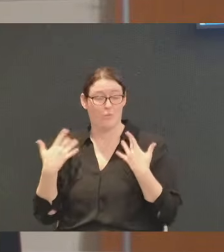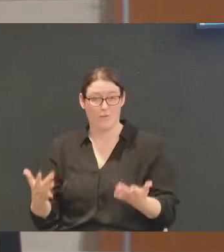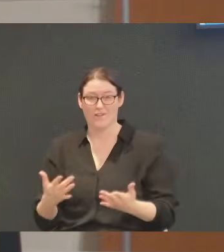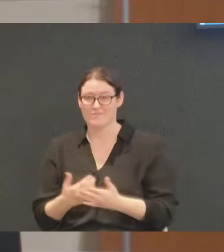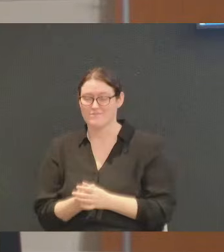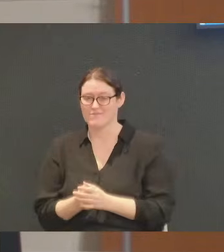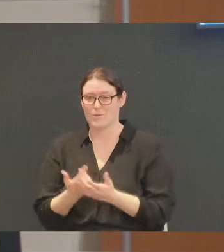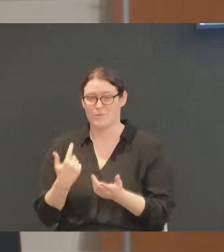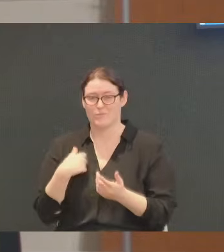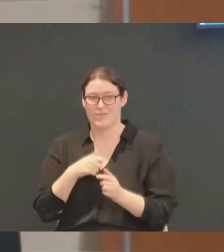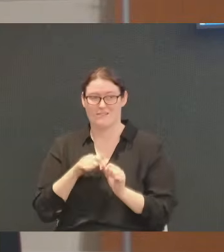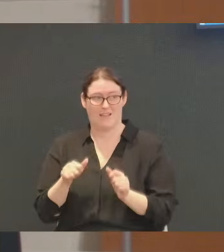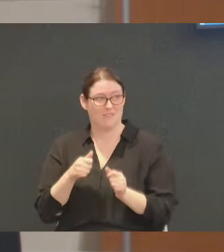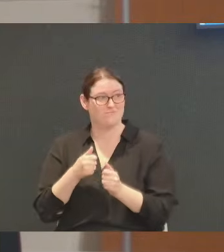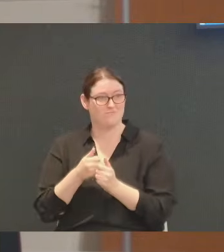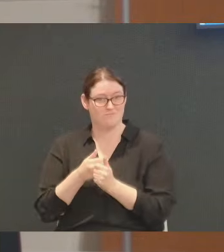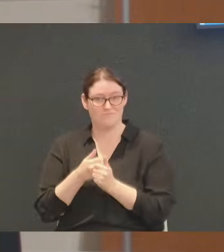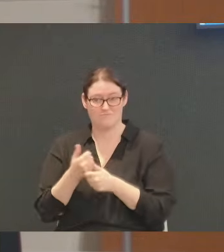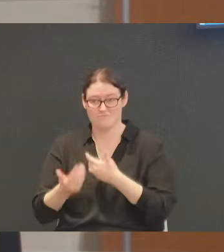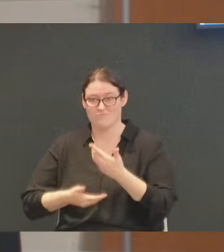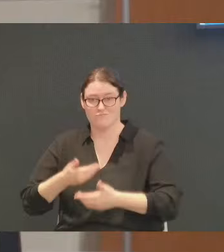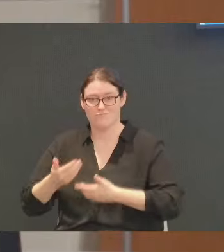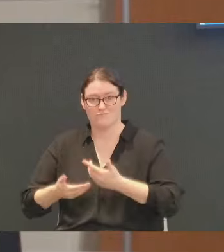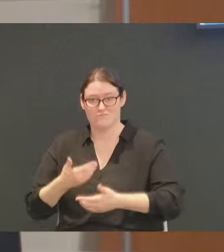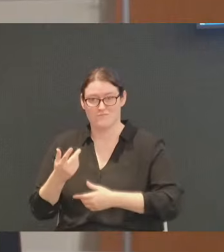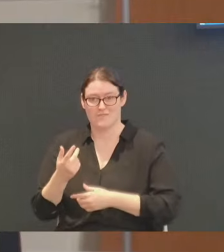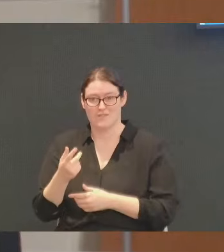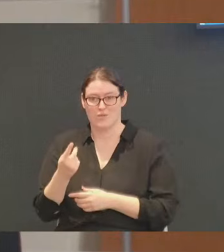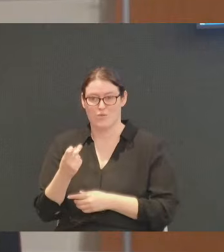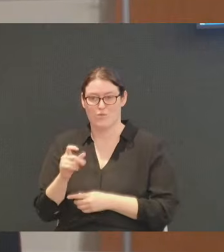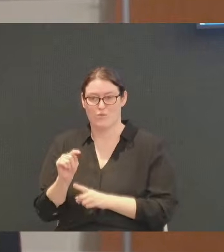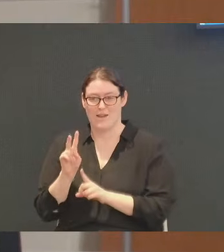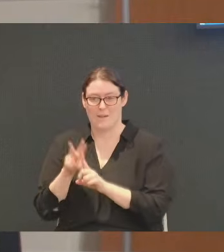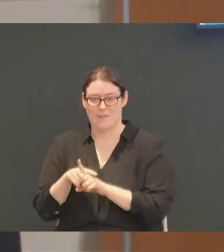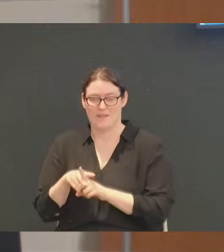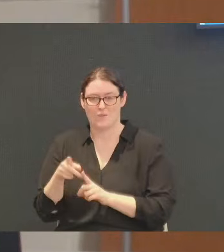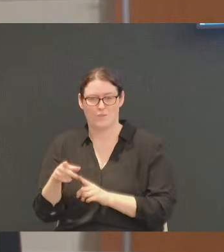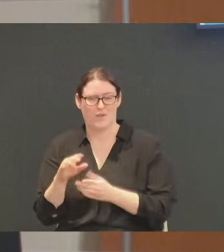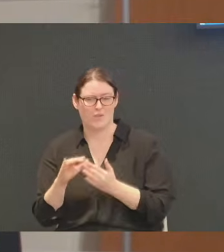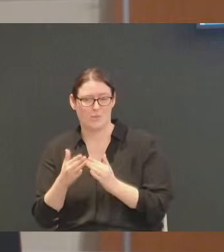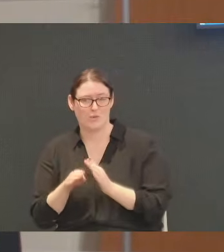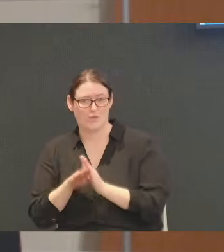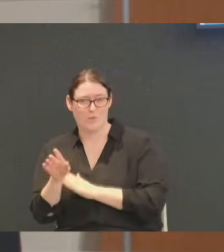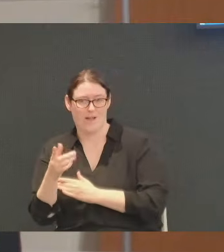along on these grant applications because when these communities thrive, we thrive because it's